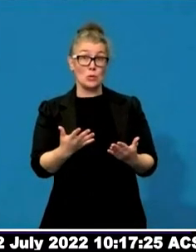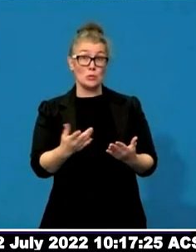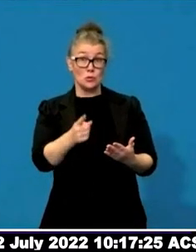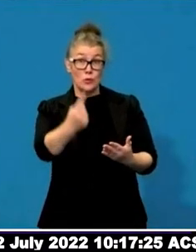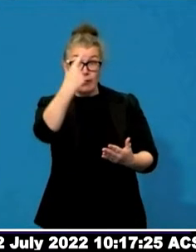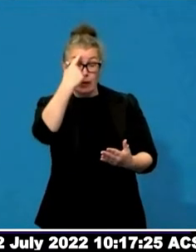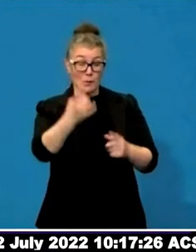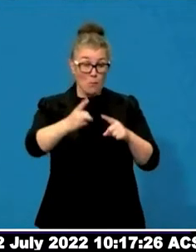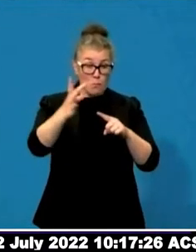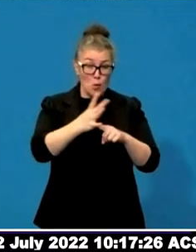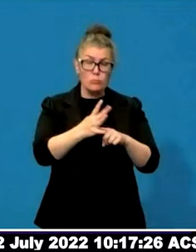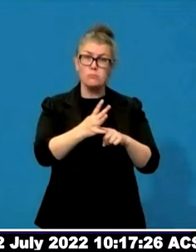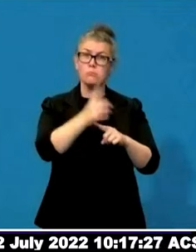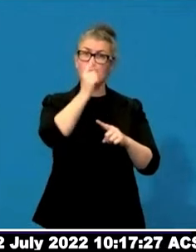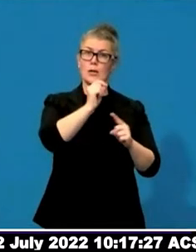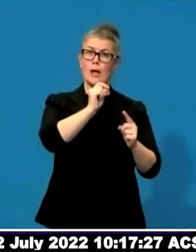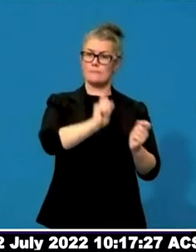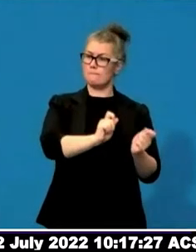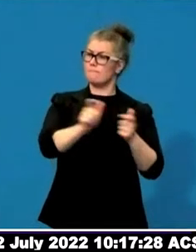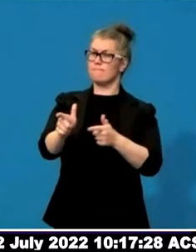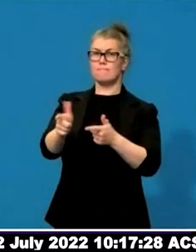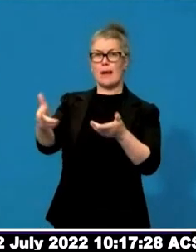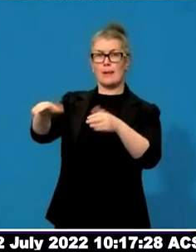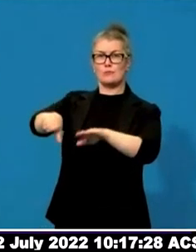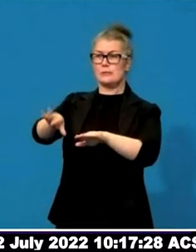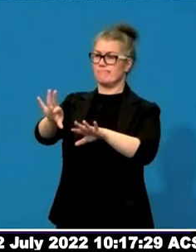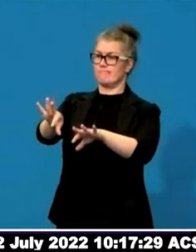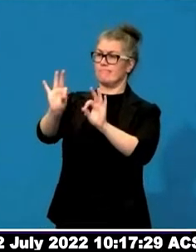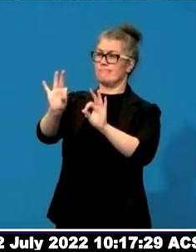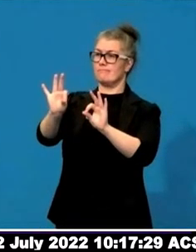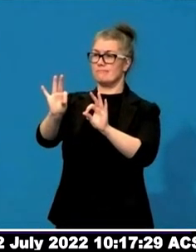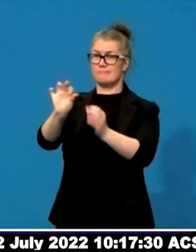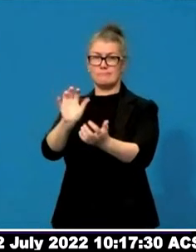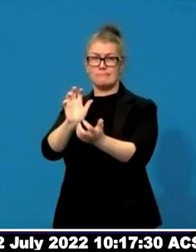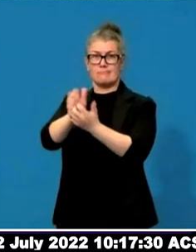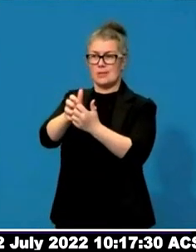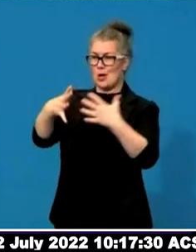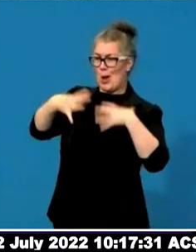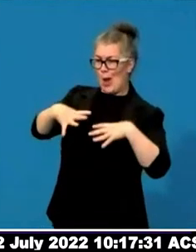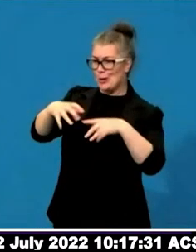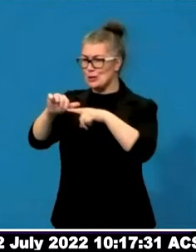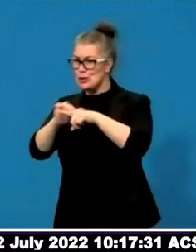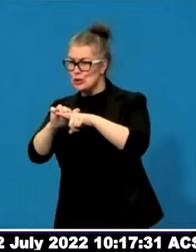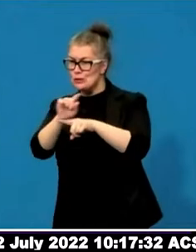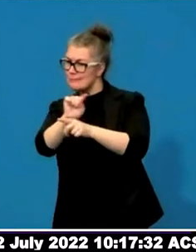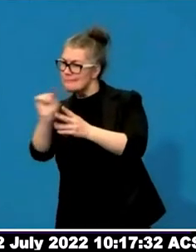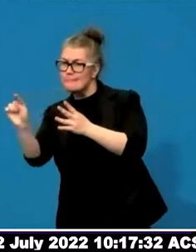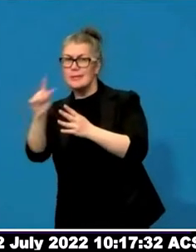to be able to come to Alice Springs to pick clothes and shoes that you might need? Em is nodding.